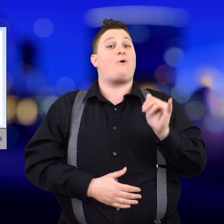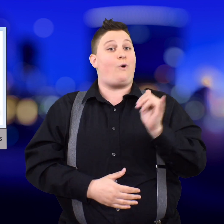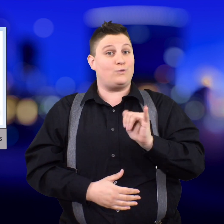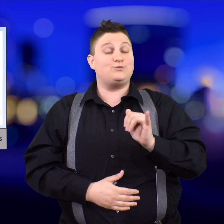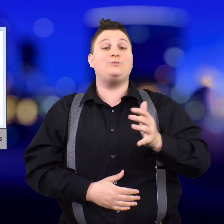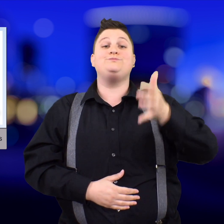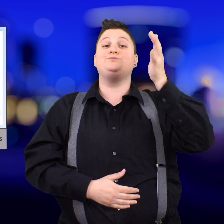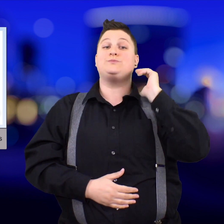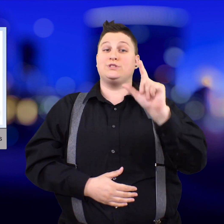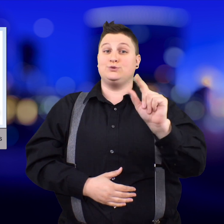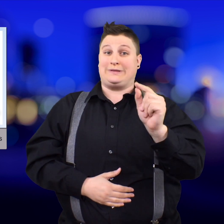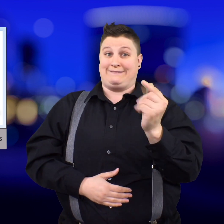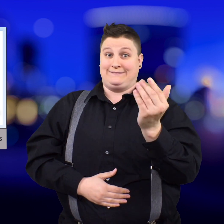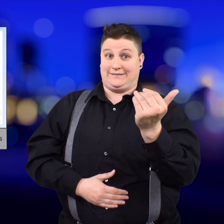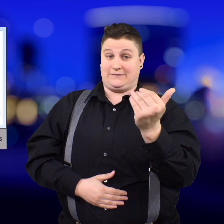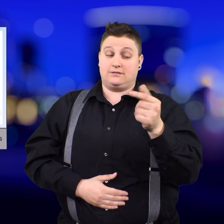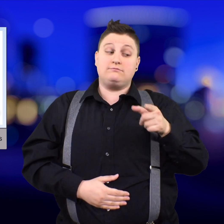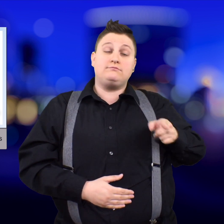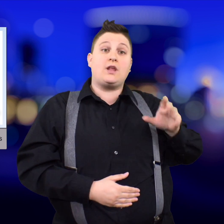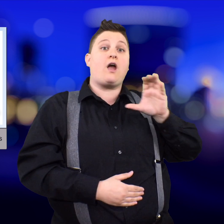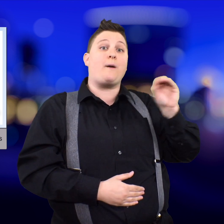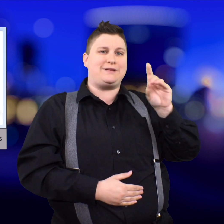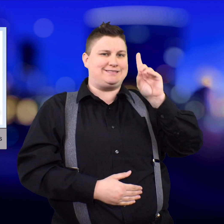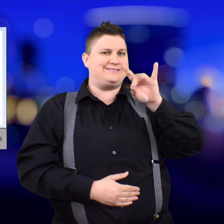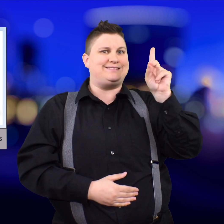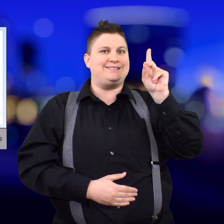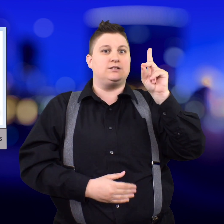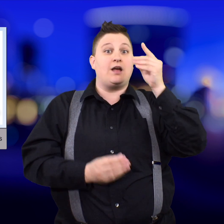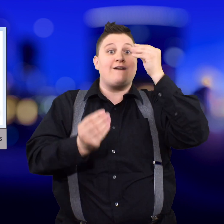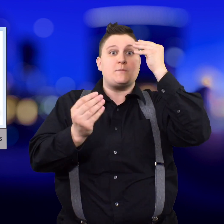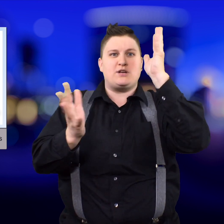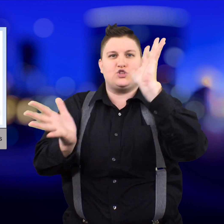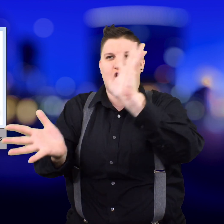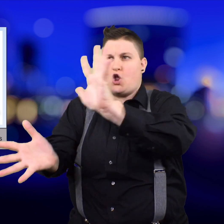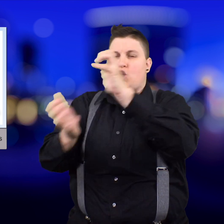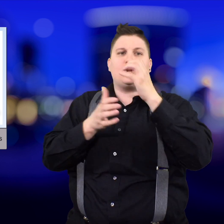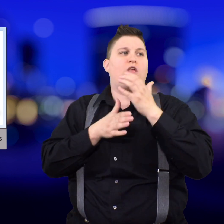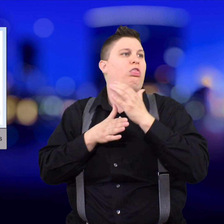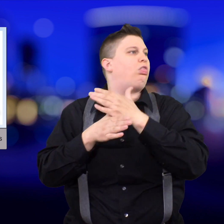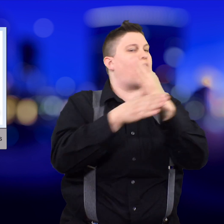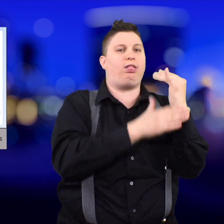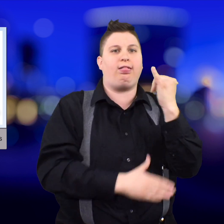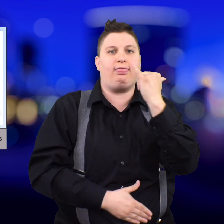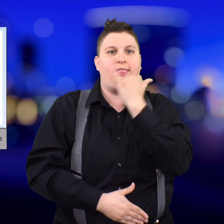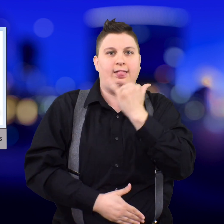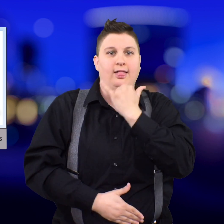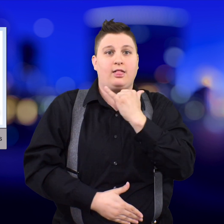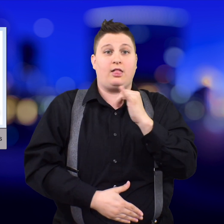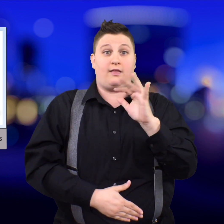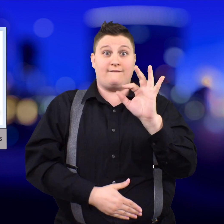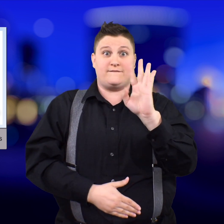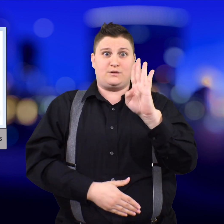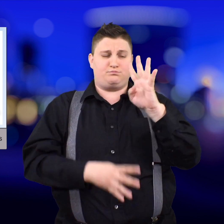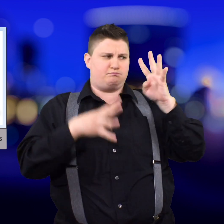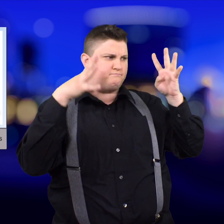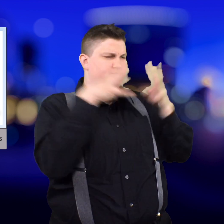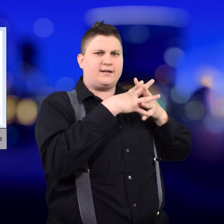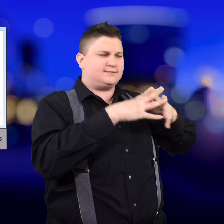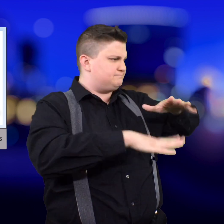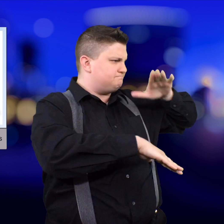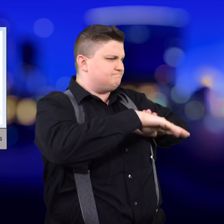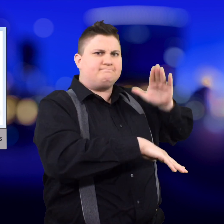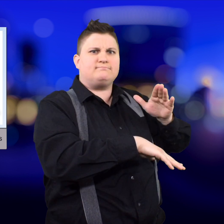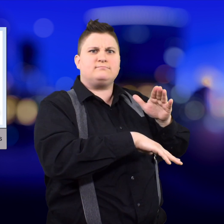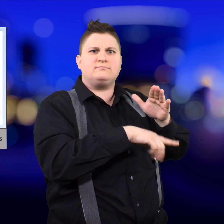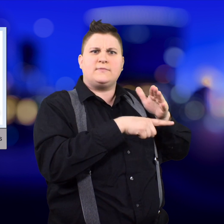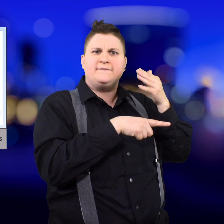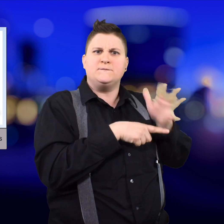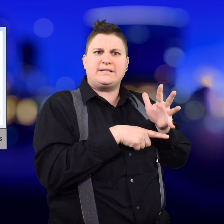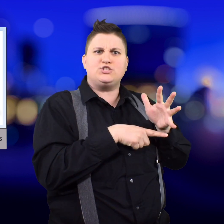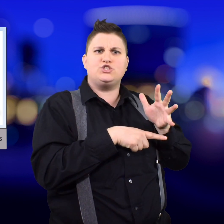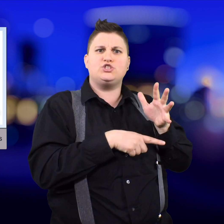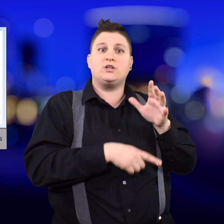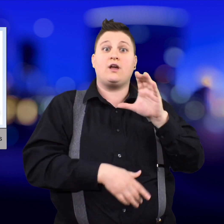The company also said it deleted the data when Facebook alerted them in 2015 that it